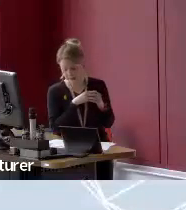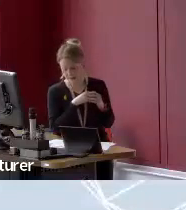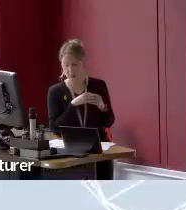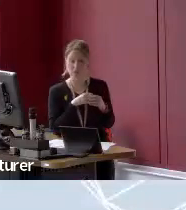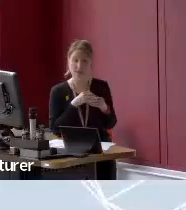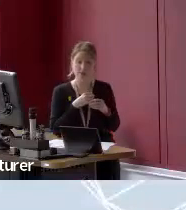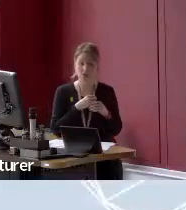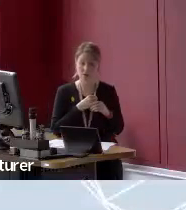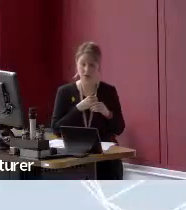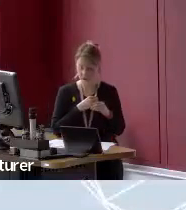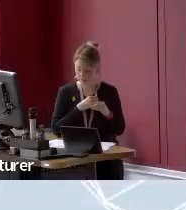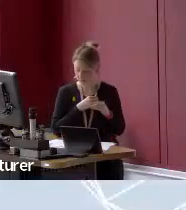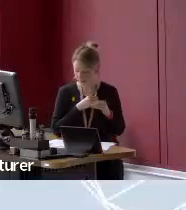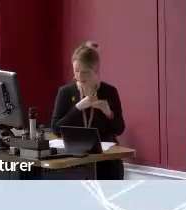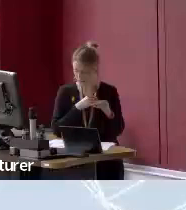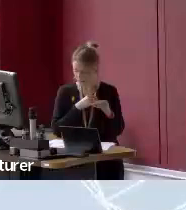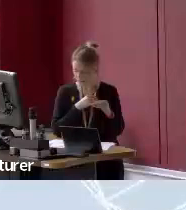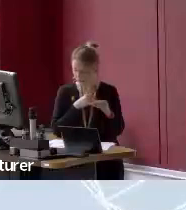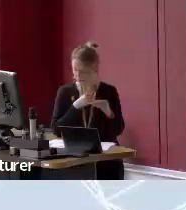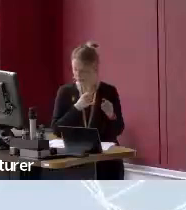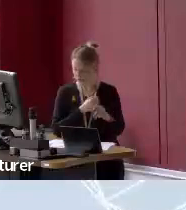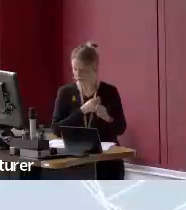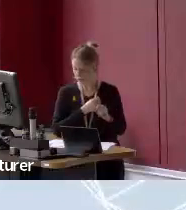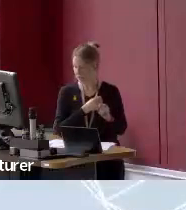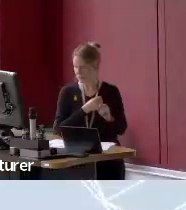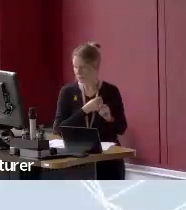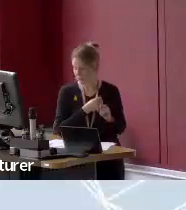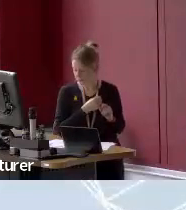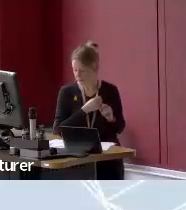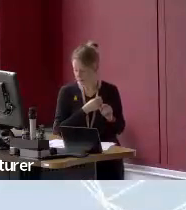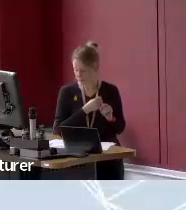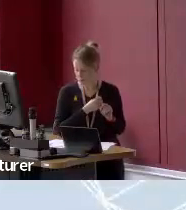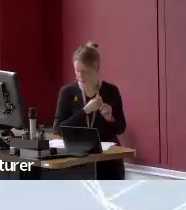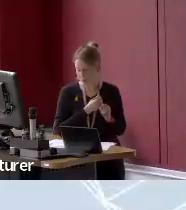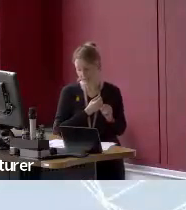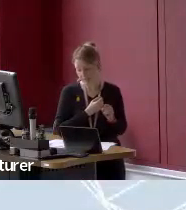disease which was led by Doctor Emma Russell, and we created 2 short, animated films. 2 podcast